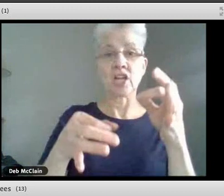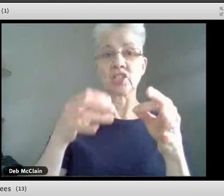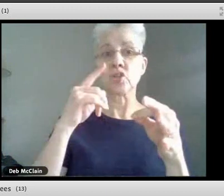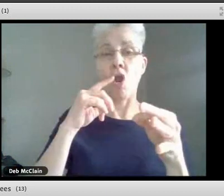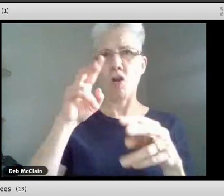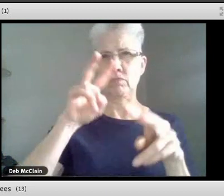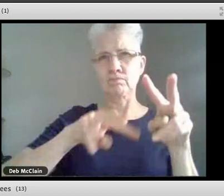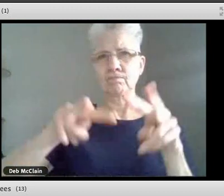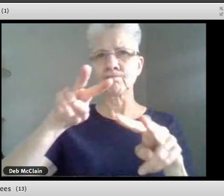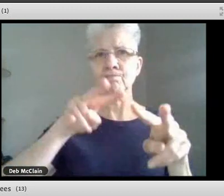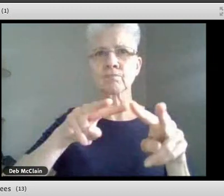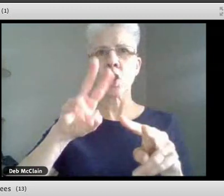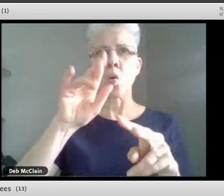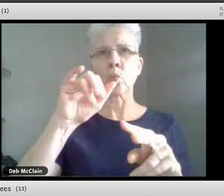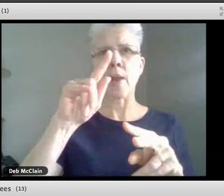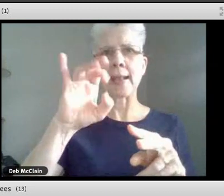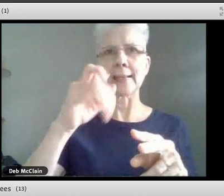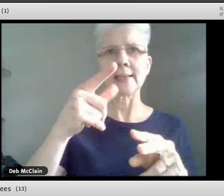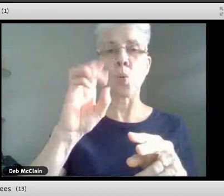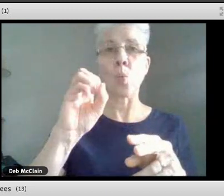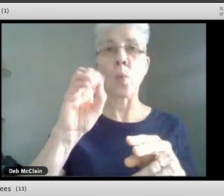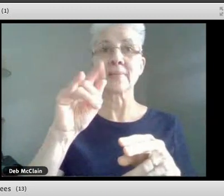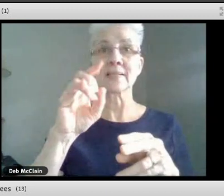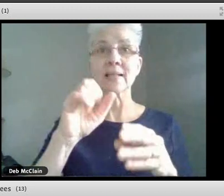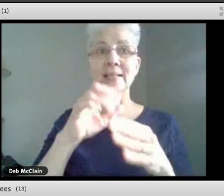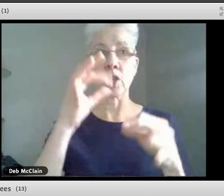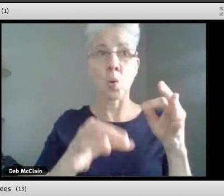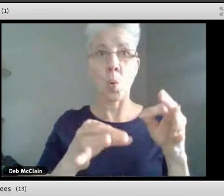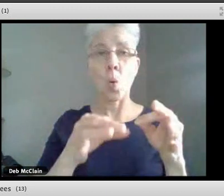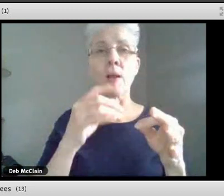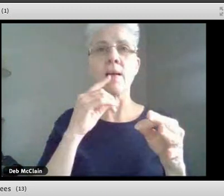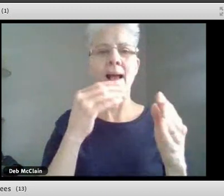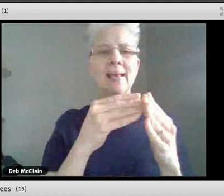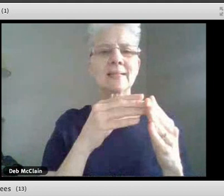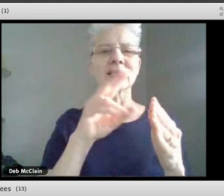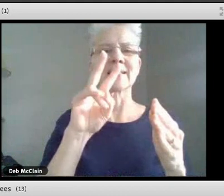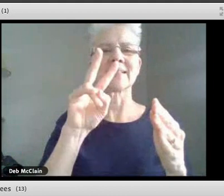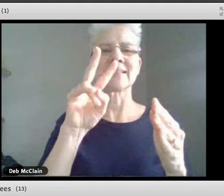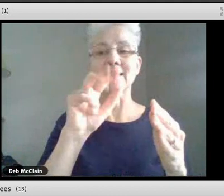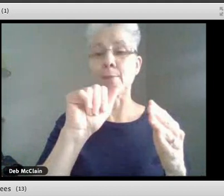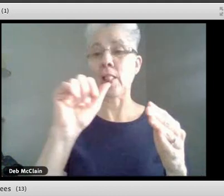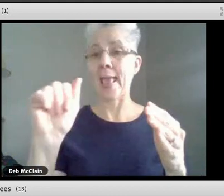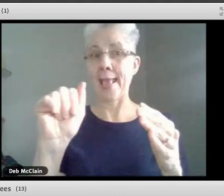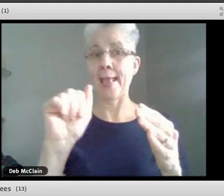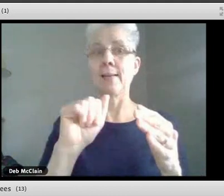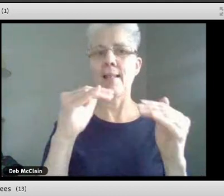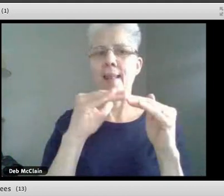in court cases against this AA level, and so I've put the website there for you.